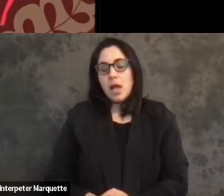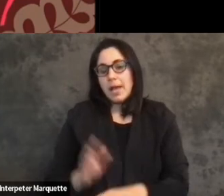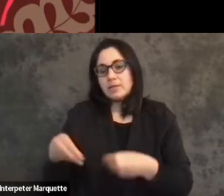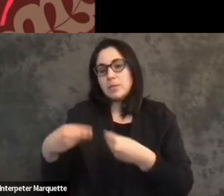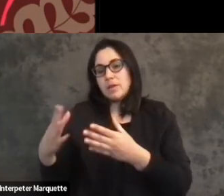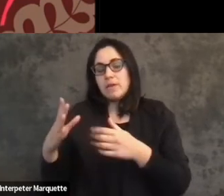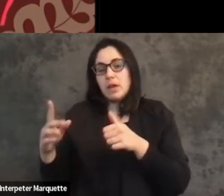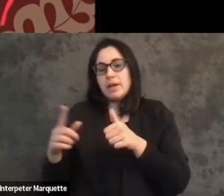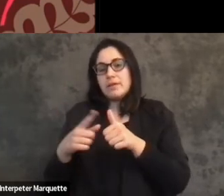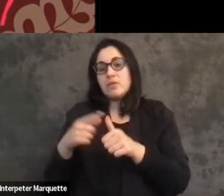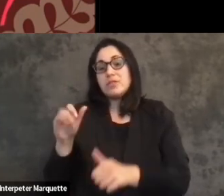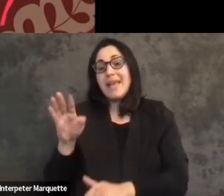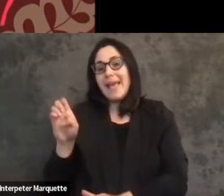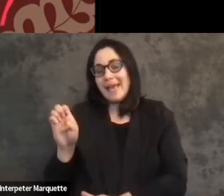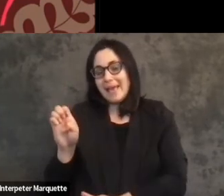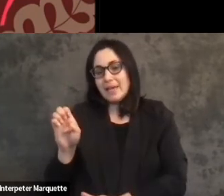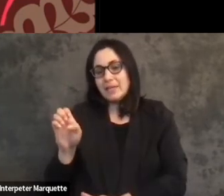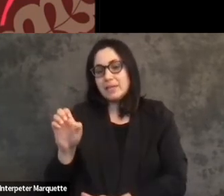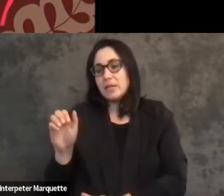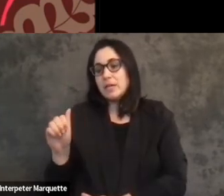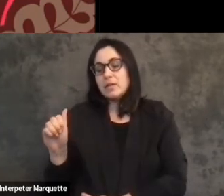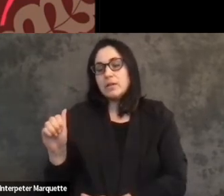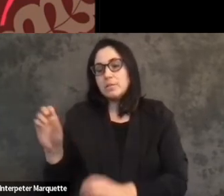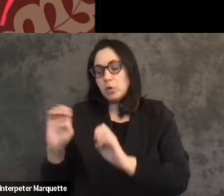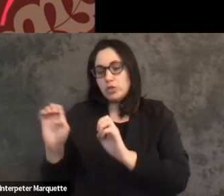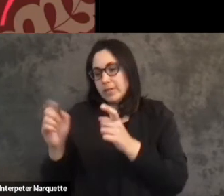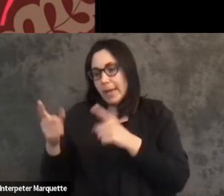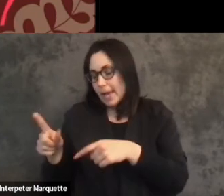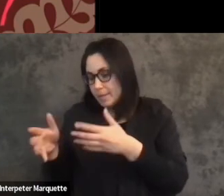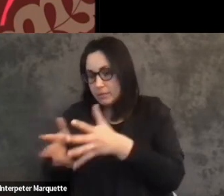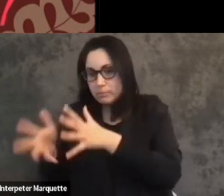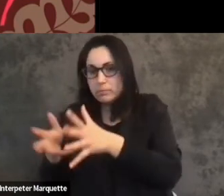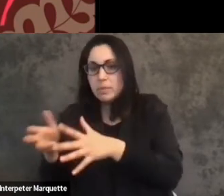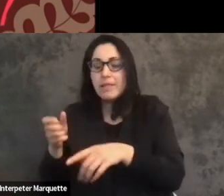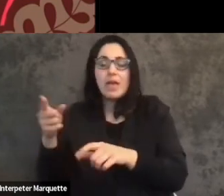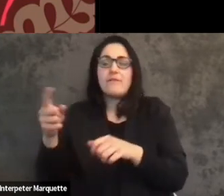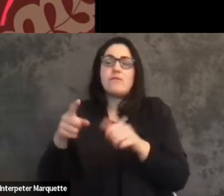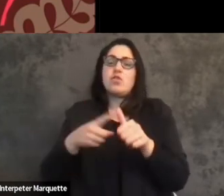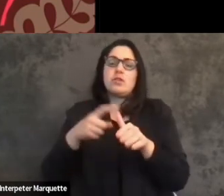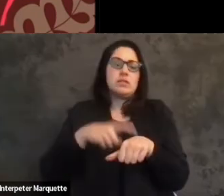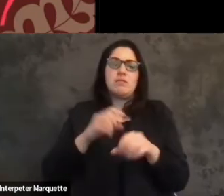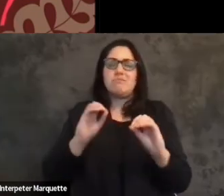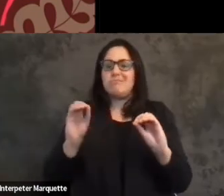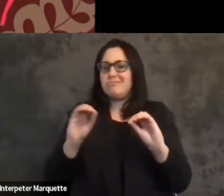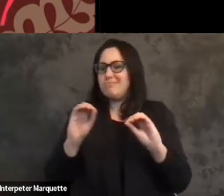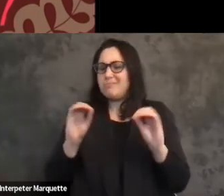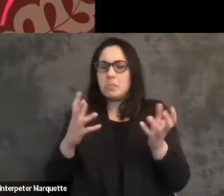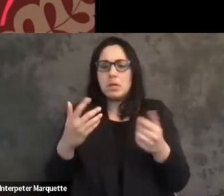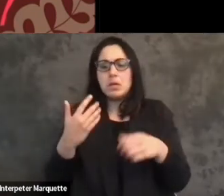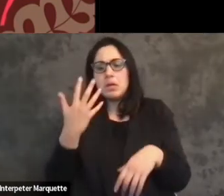got COVID from a situation where I had to give emergency first aid. I did not get very